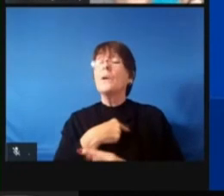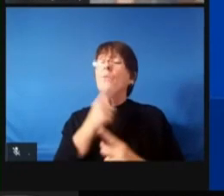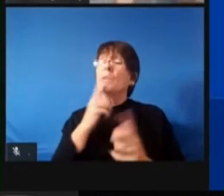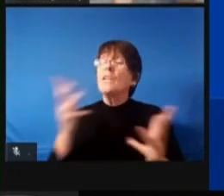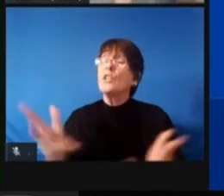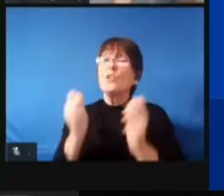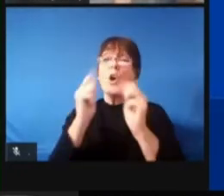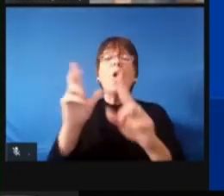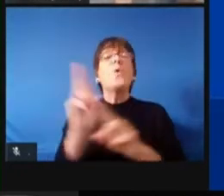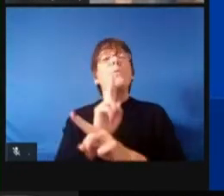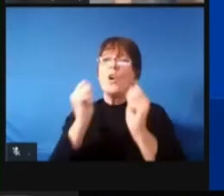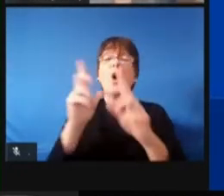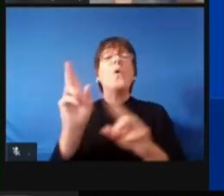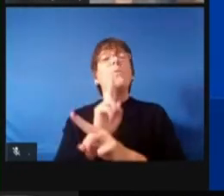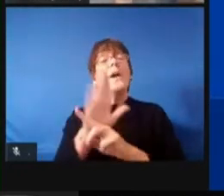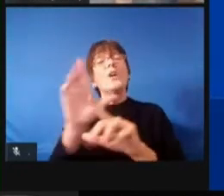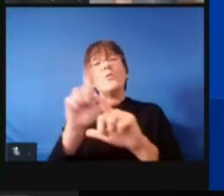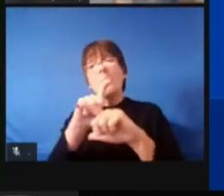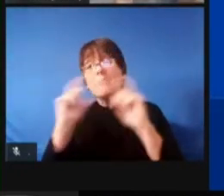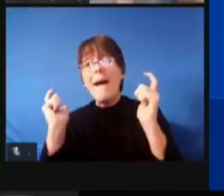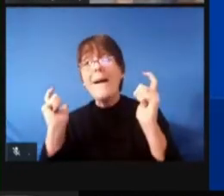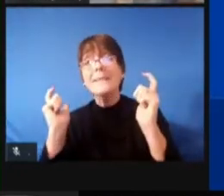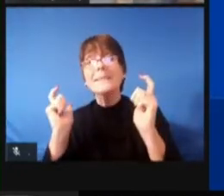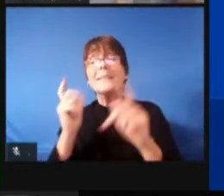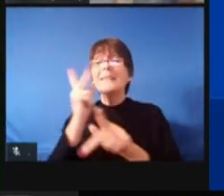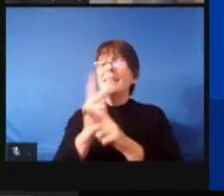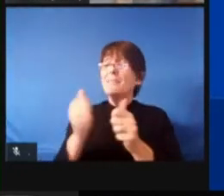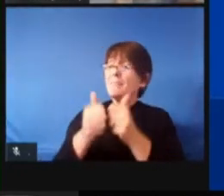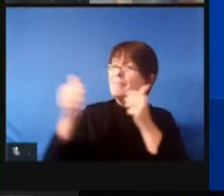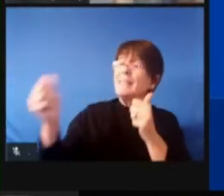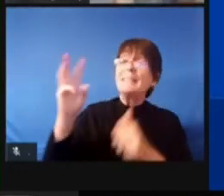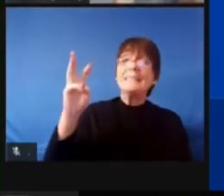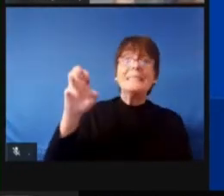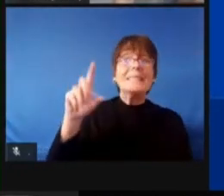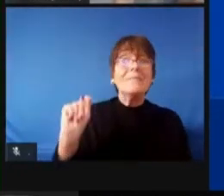AS WELL. AS WE HEAD INTO INTO FLU SEASON.